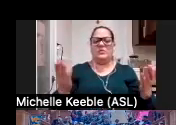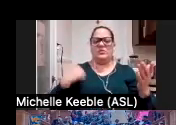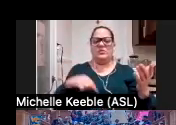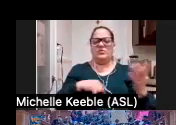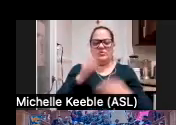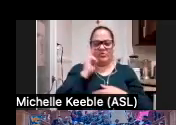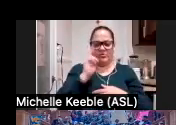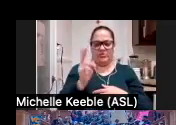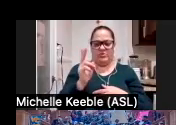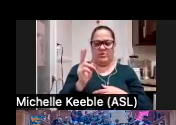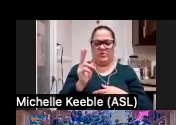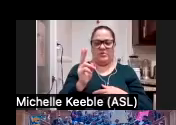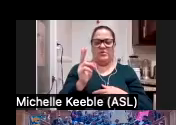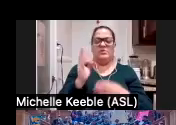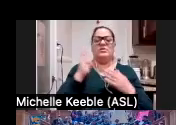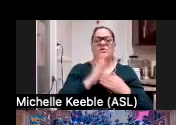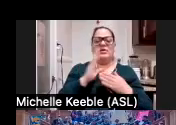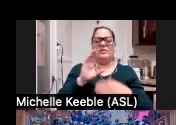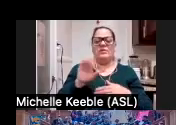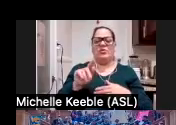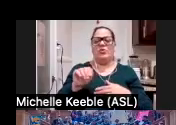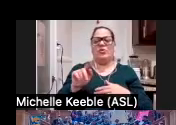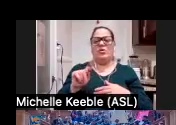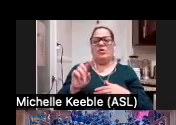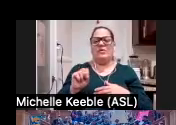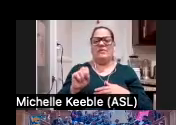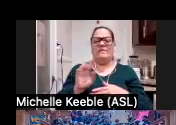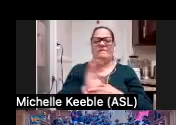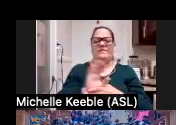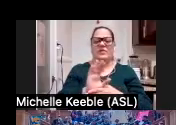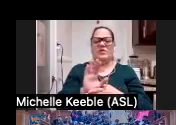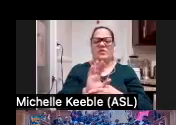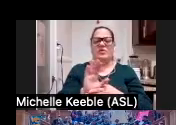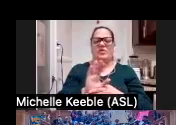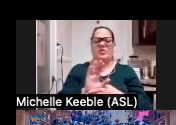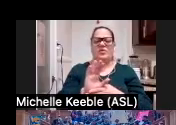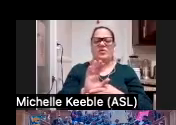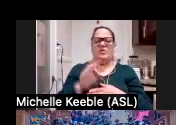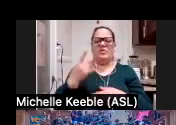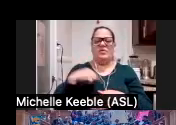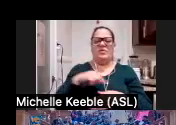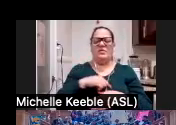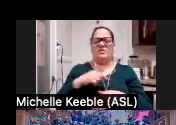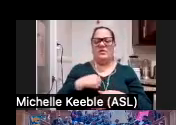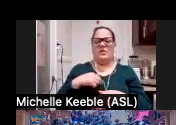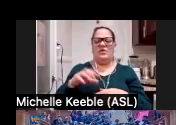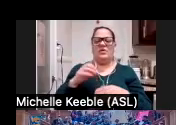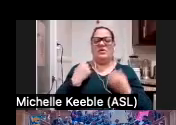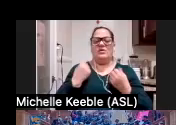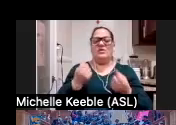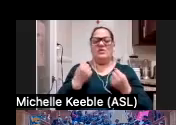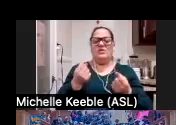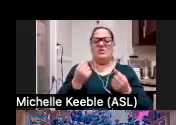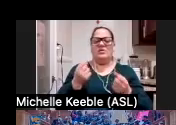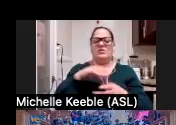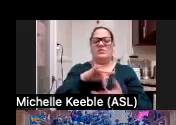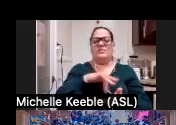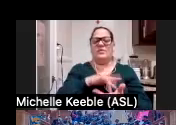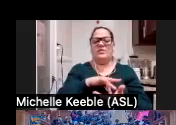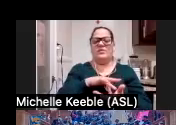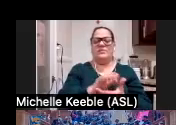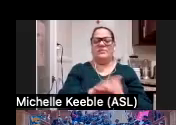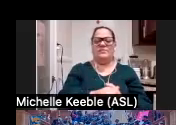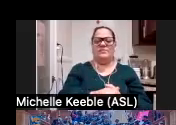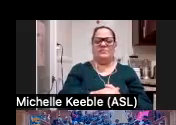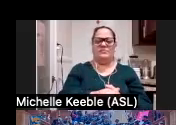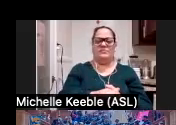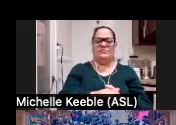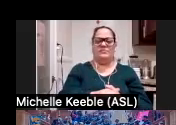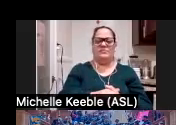that was the Capital Crawl video. Um, and that's our little Invocar in the middle.